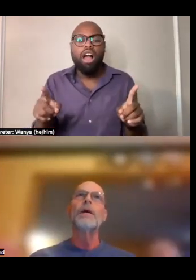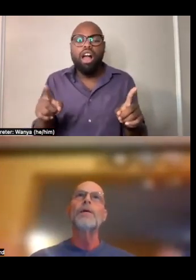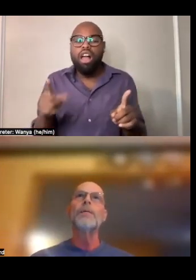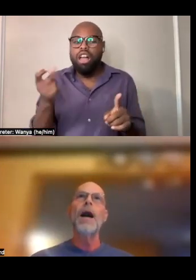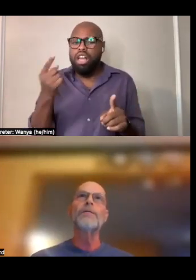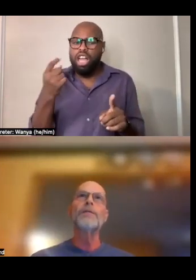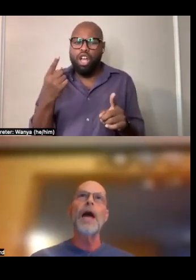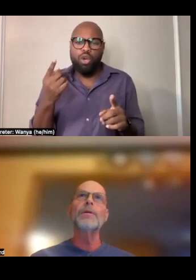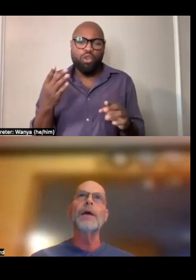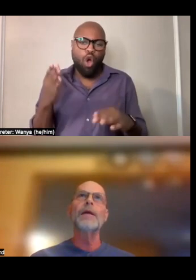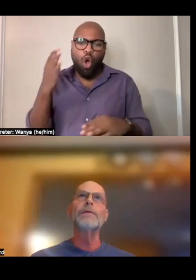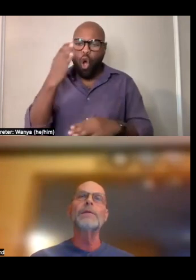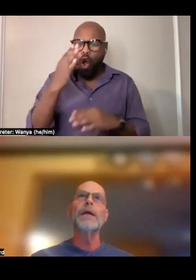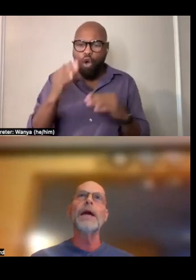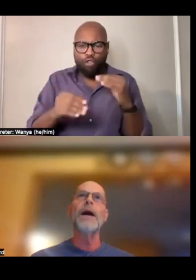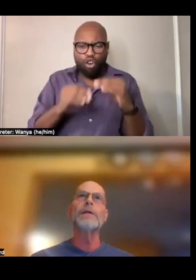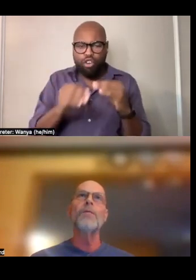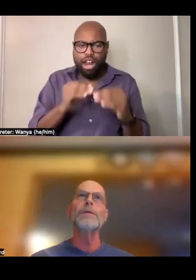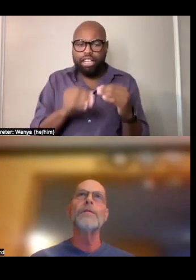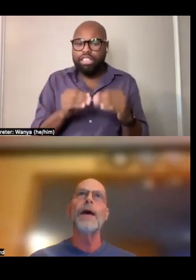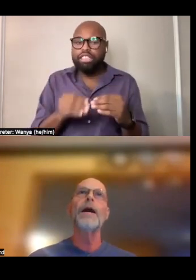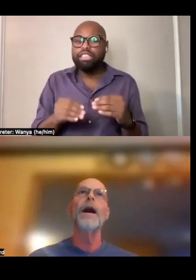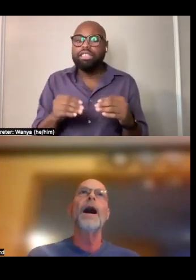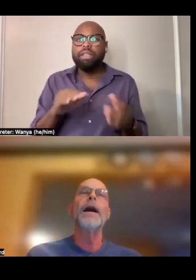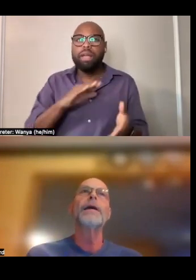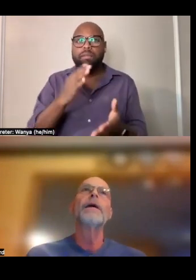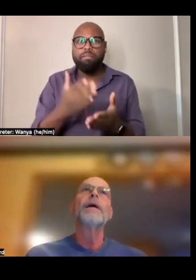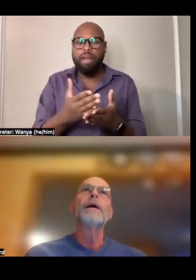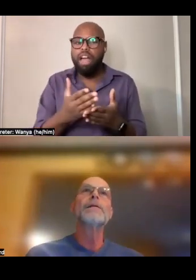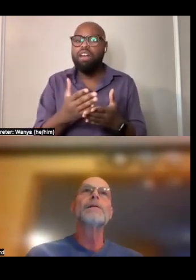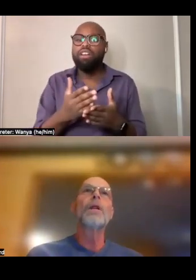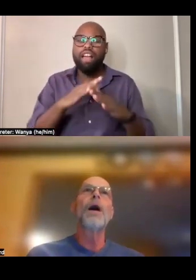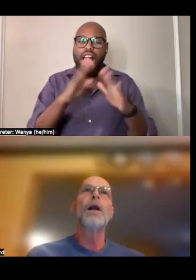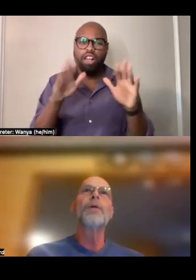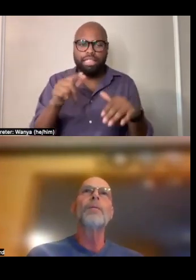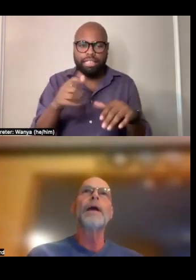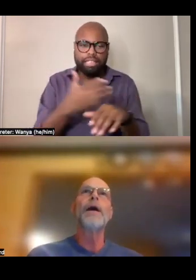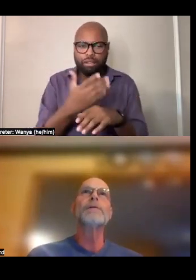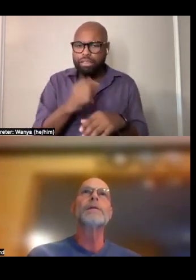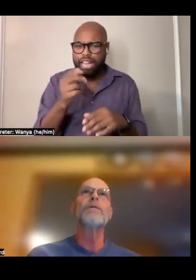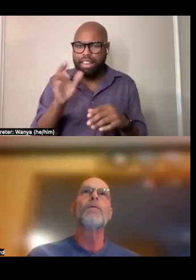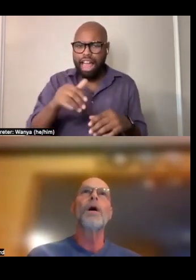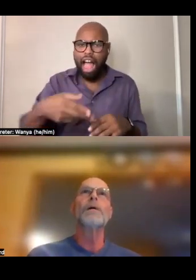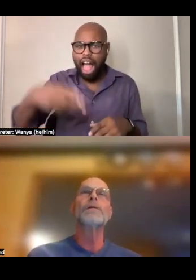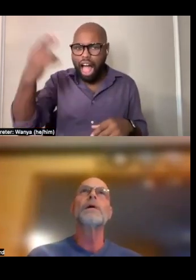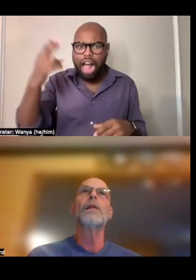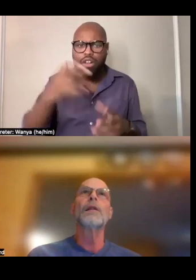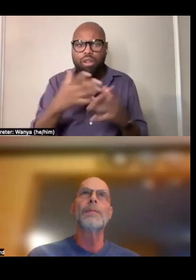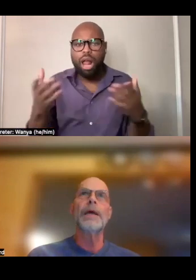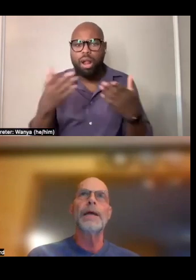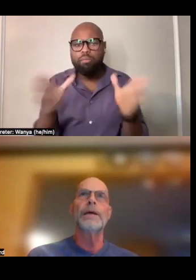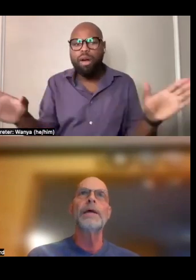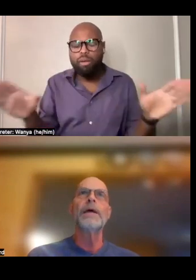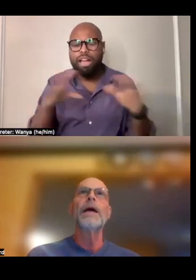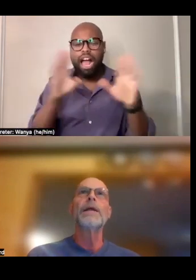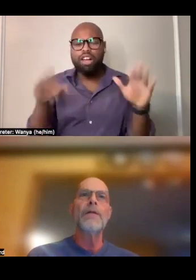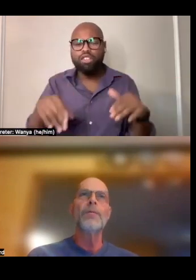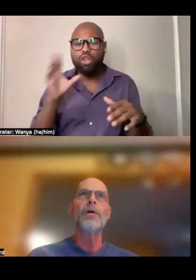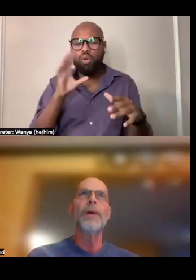The amount of dilapidated housing wasn't that high. And so a lot of public housing was eliminated and never put